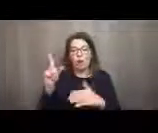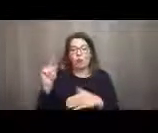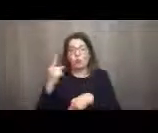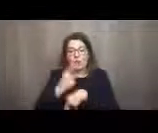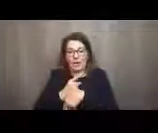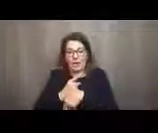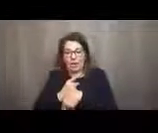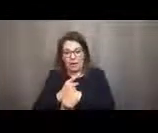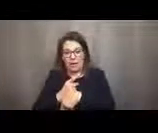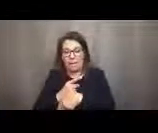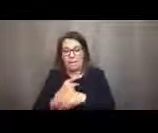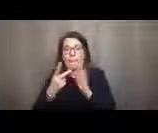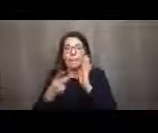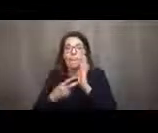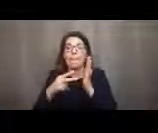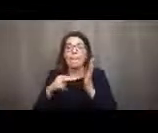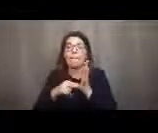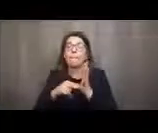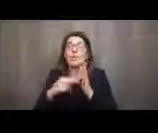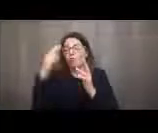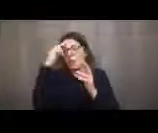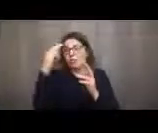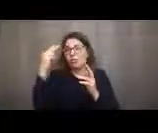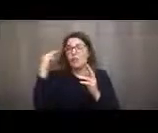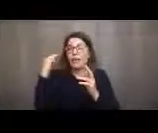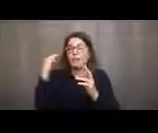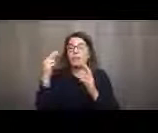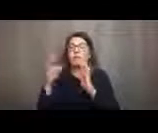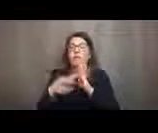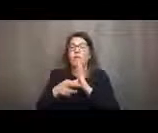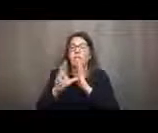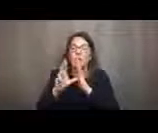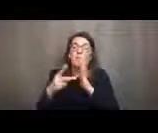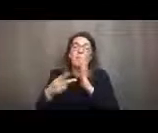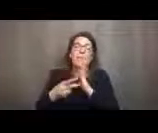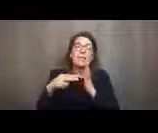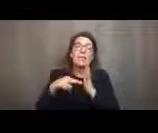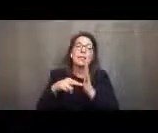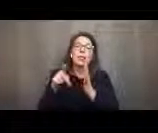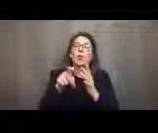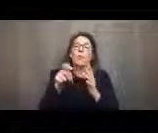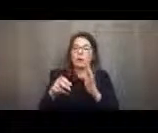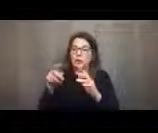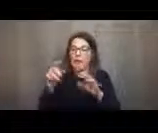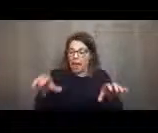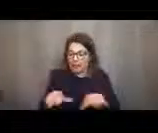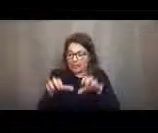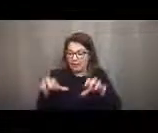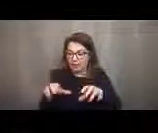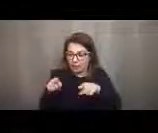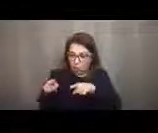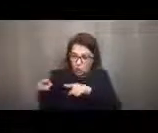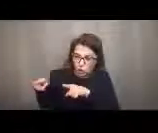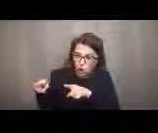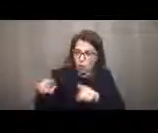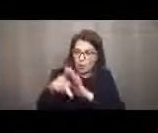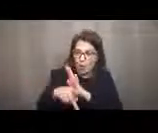And basically, what the Retrospective Review does is it requires you to review the activities conducted during the period of noncompliance